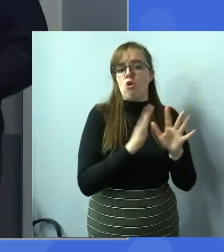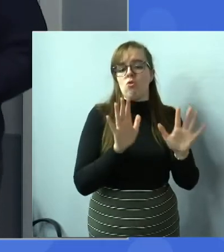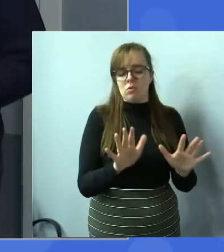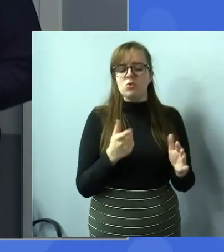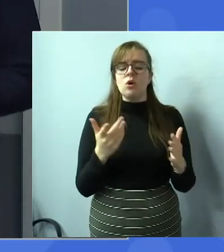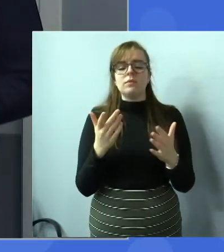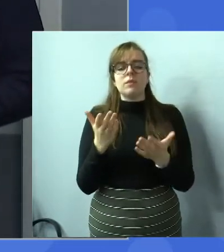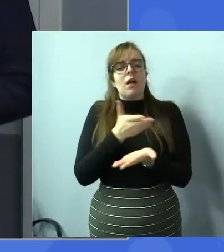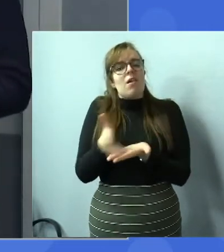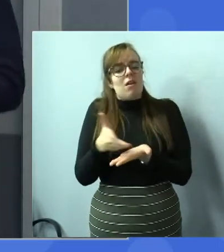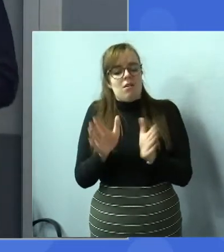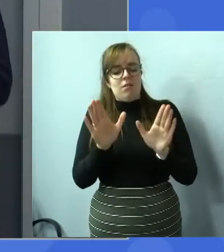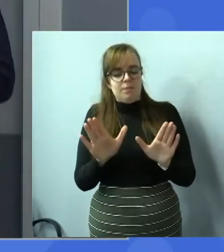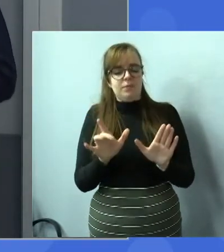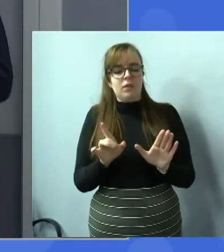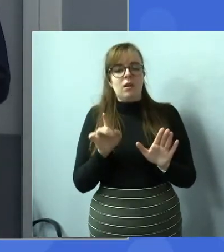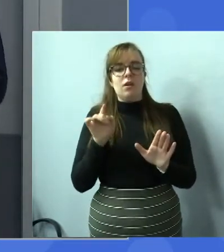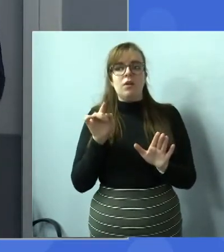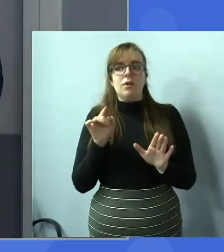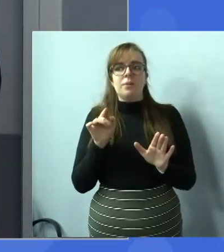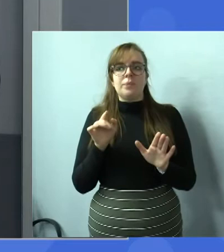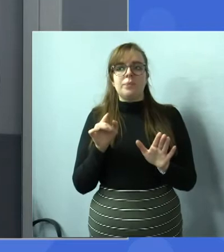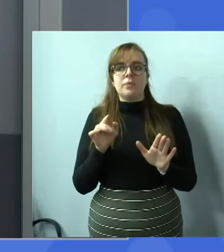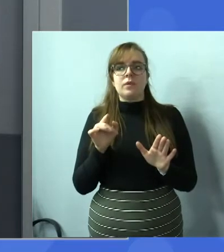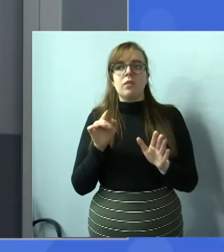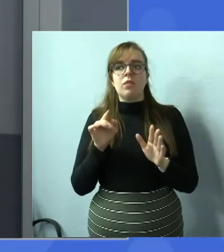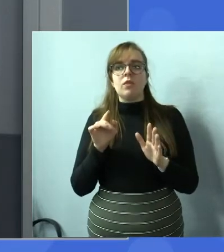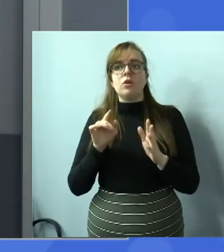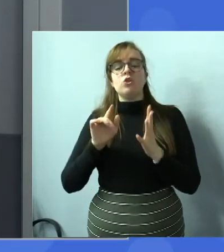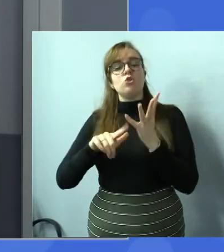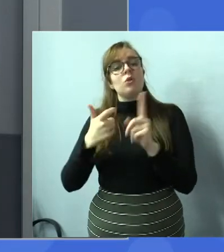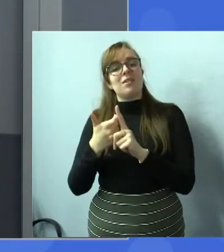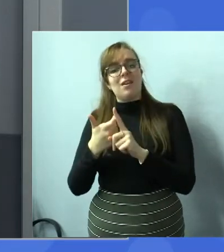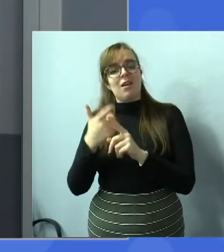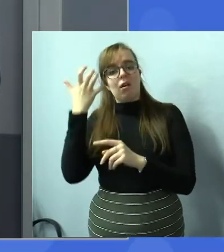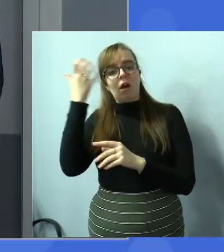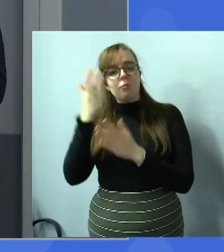terms it's open to the UK government acting through the UK Parliament to